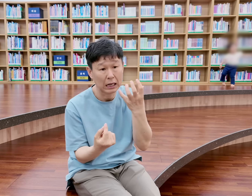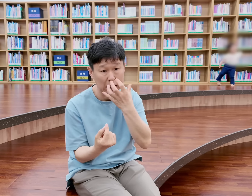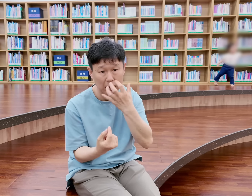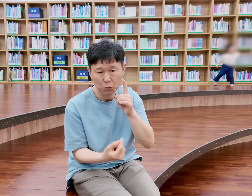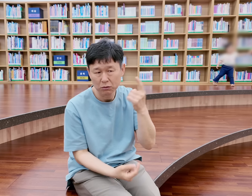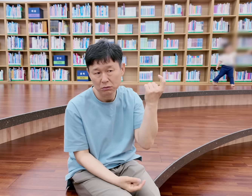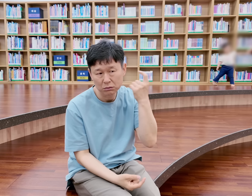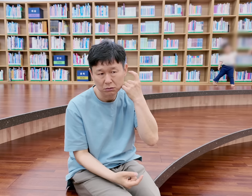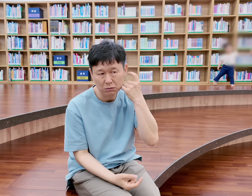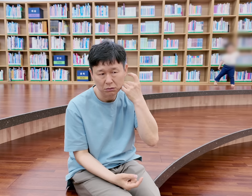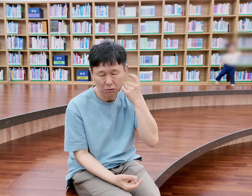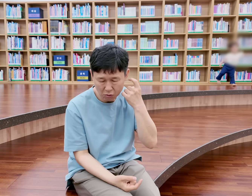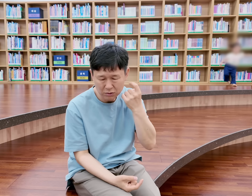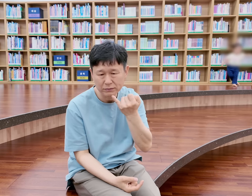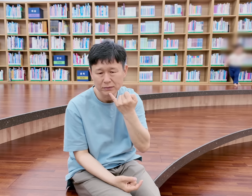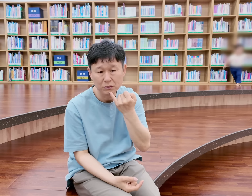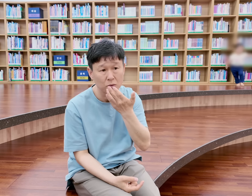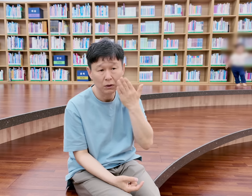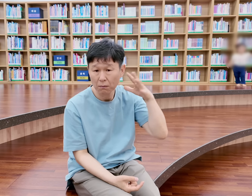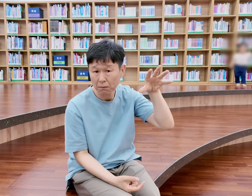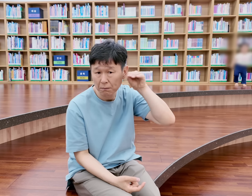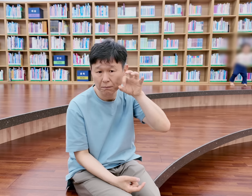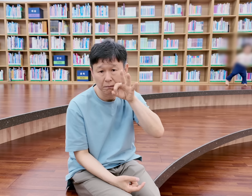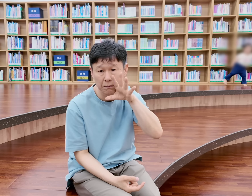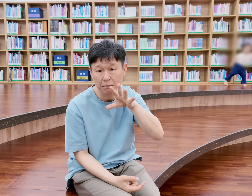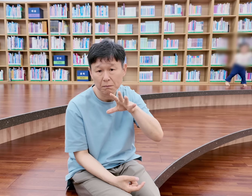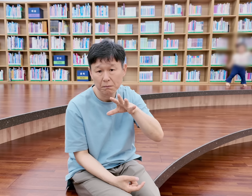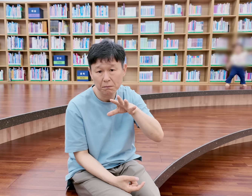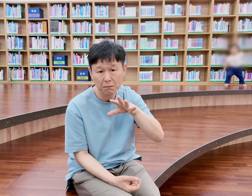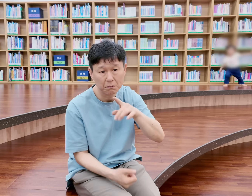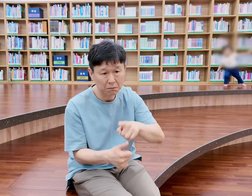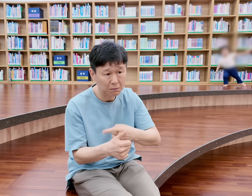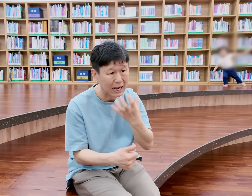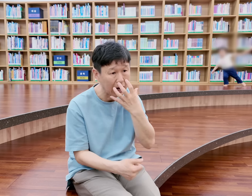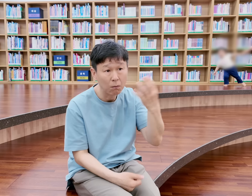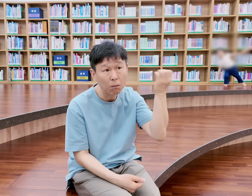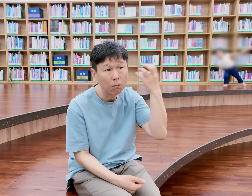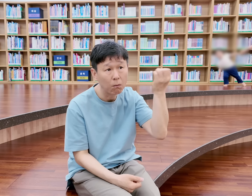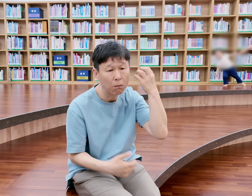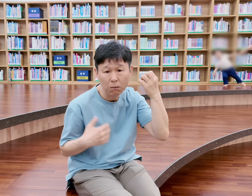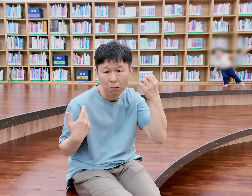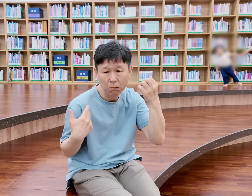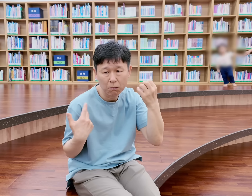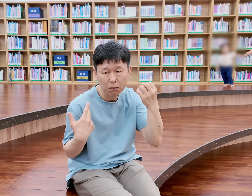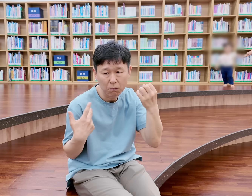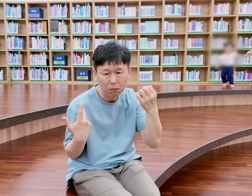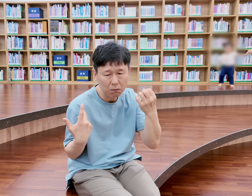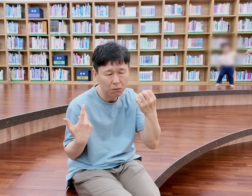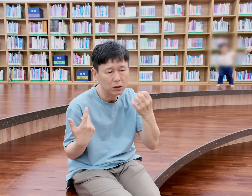Hearing people can hear and understand, but deaf people often cannot. When hearing people speak, deaf people don't know what they are saying.